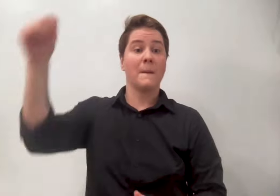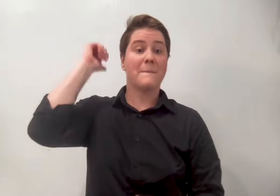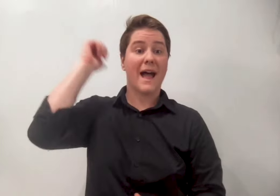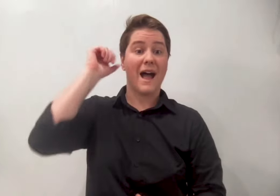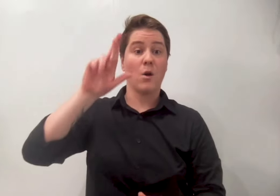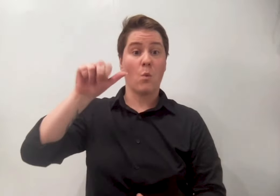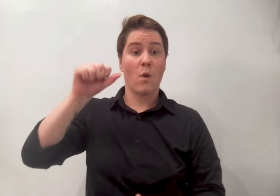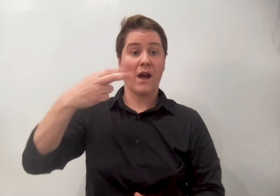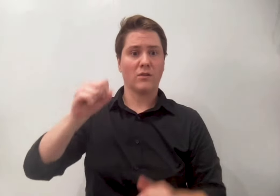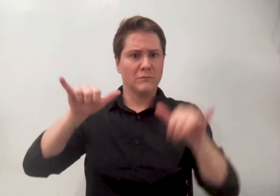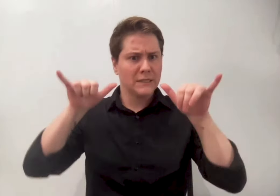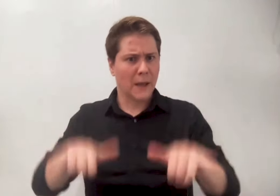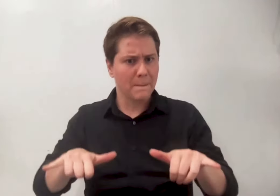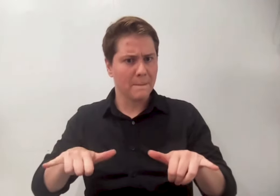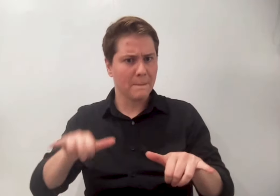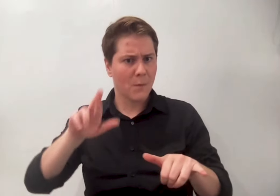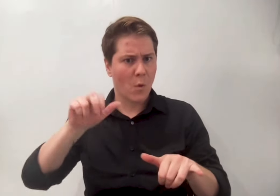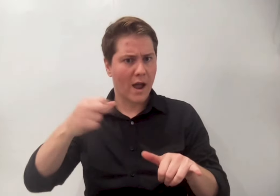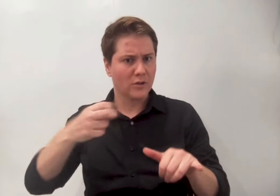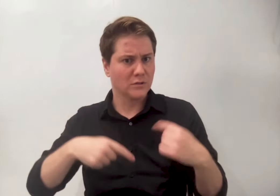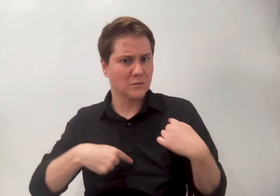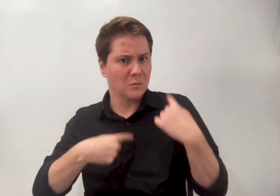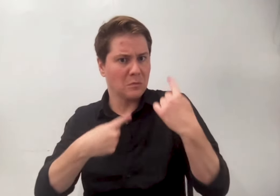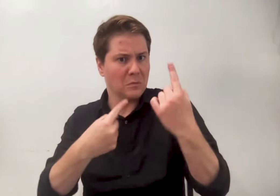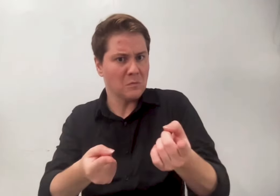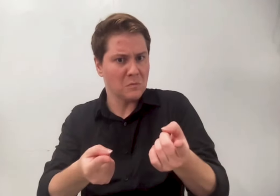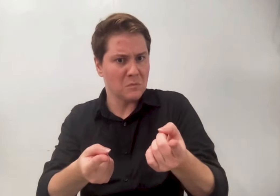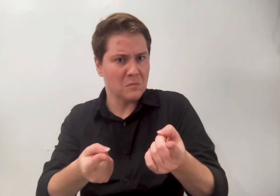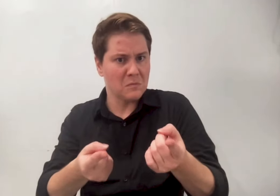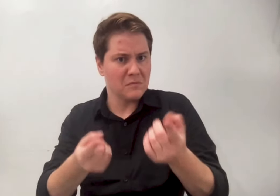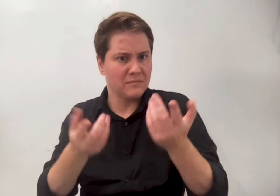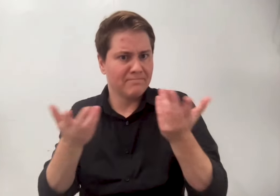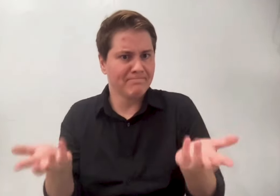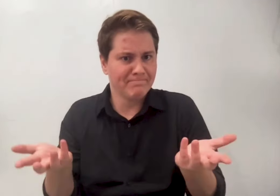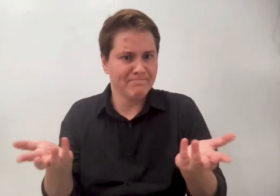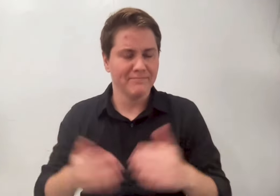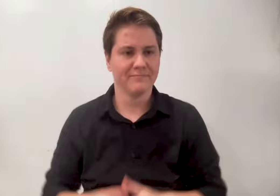Surprisingly, the rashes on my back stayed the same so far and hasn't blistered.